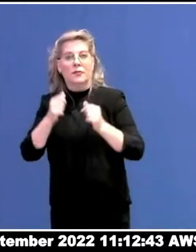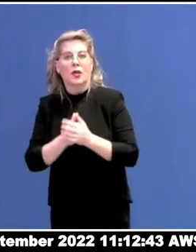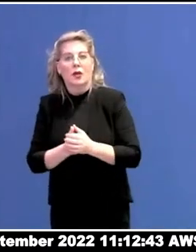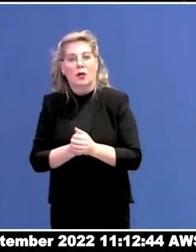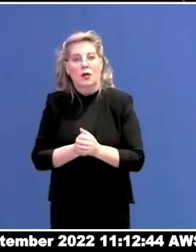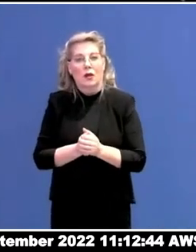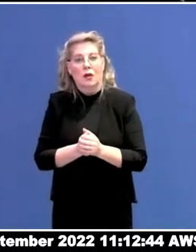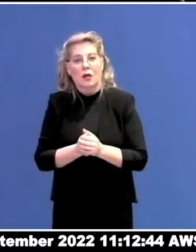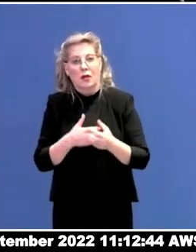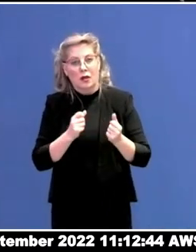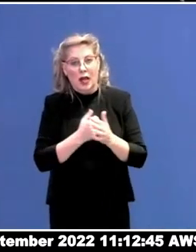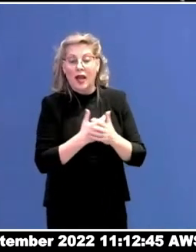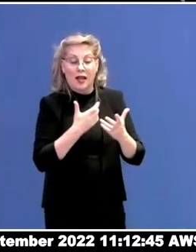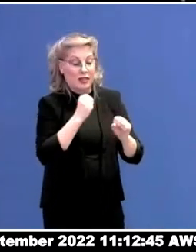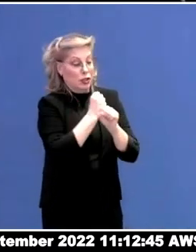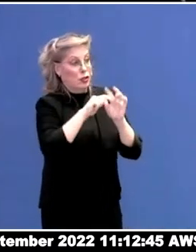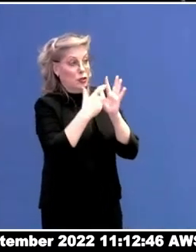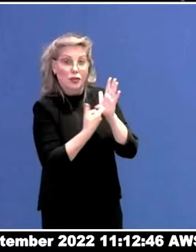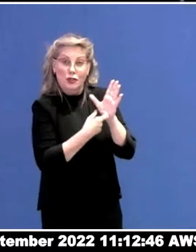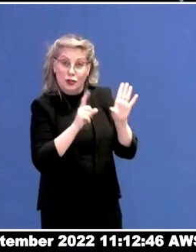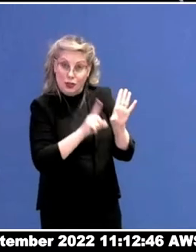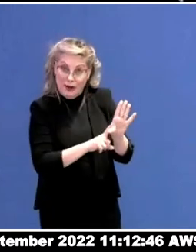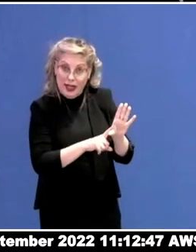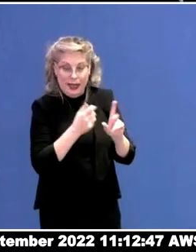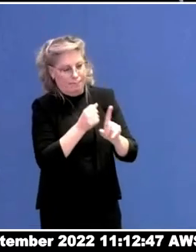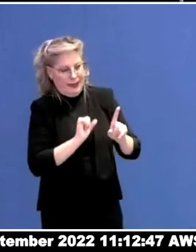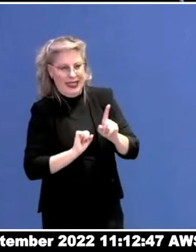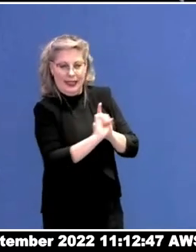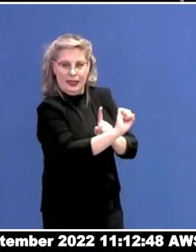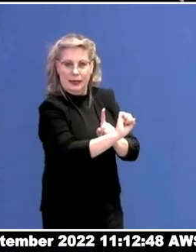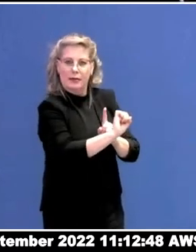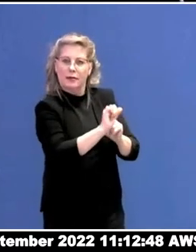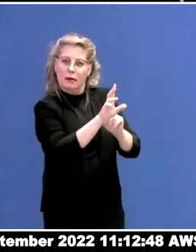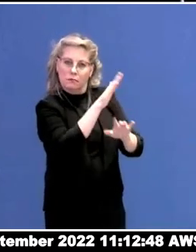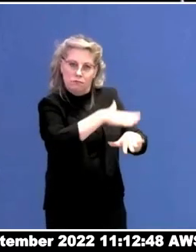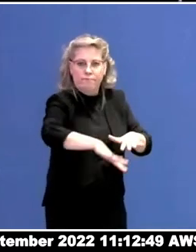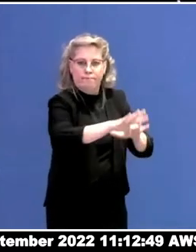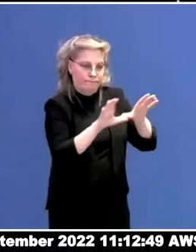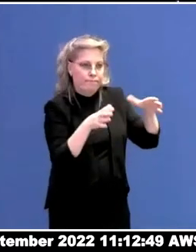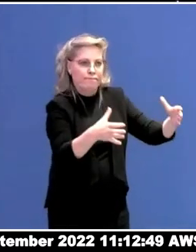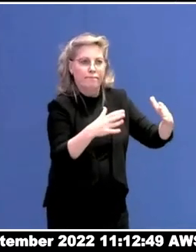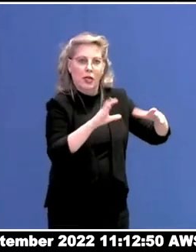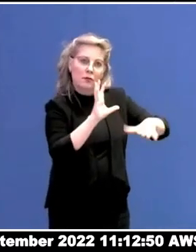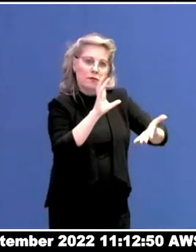colleague Gerry Georgatos' extensive work experience, particularly with going to over 600 remote communities of the 1,200 remote communities right across the country.